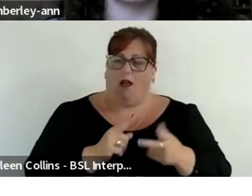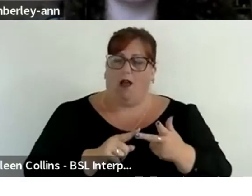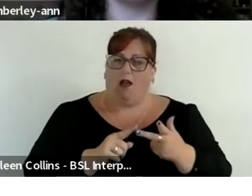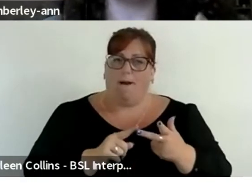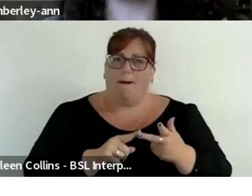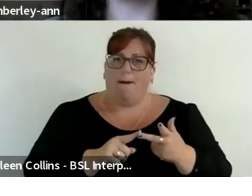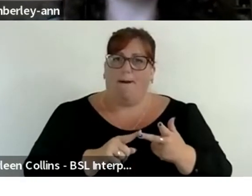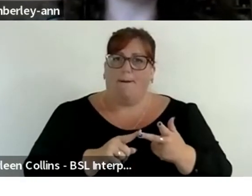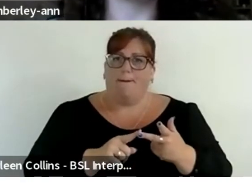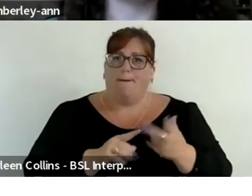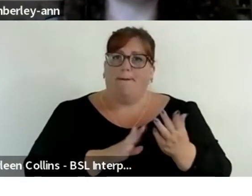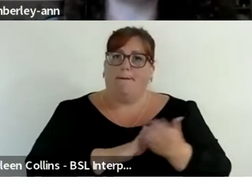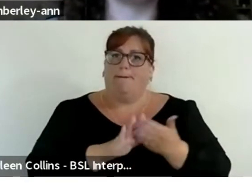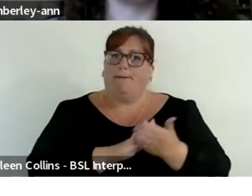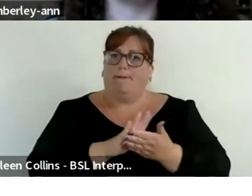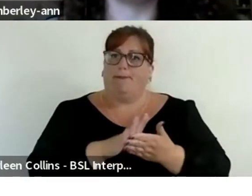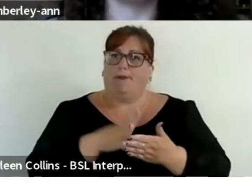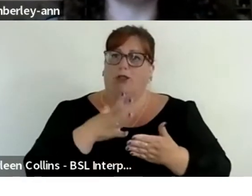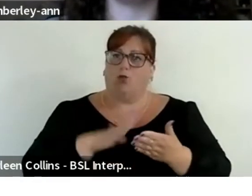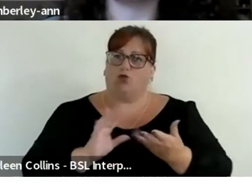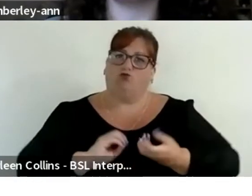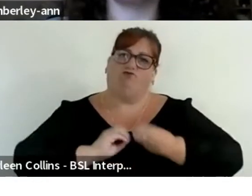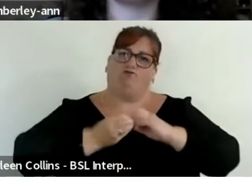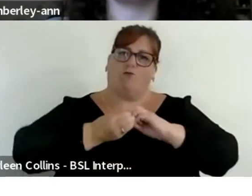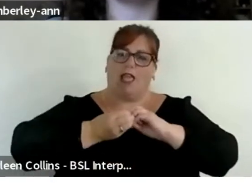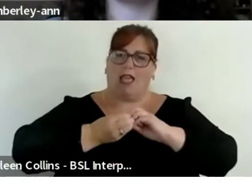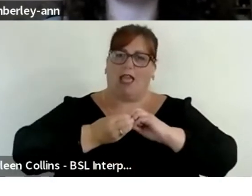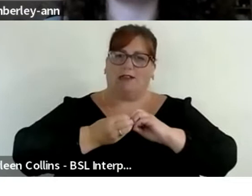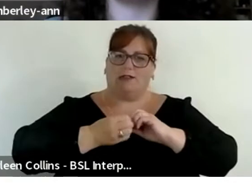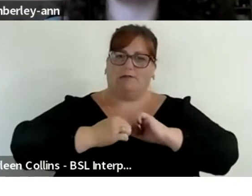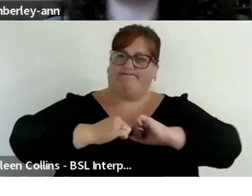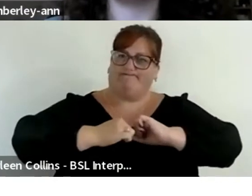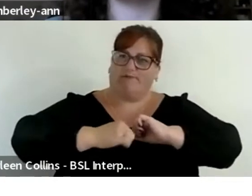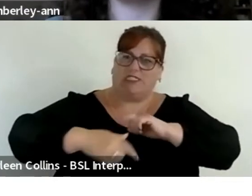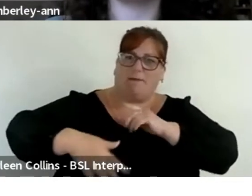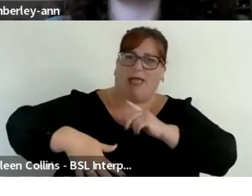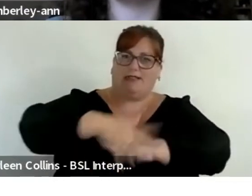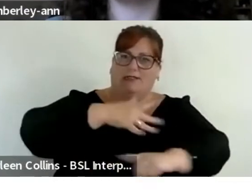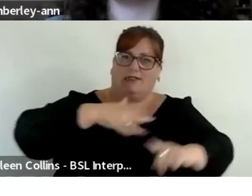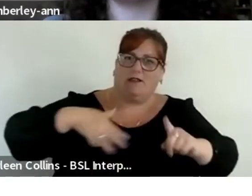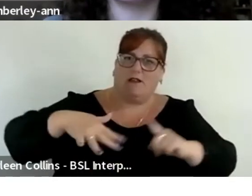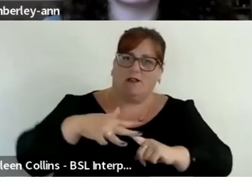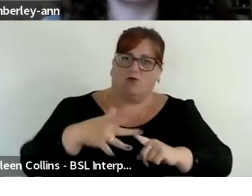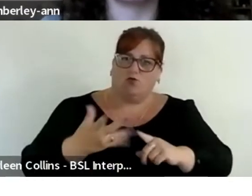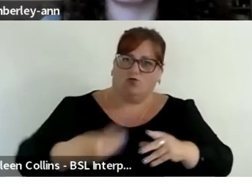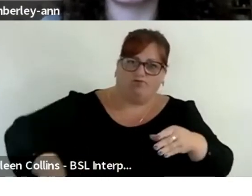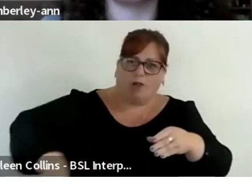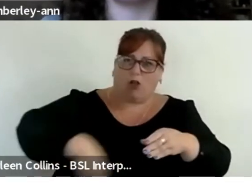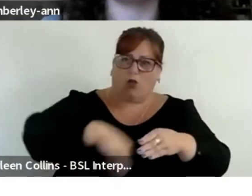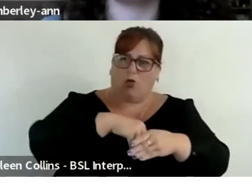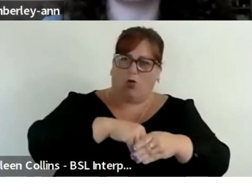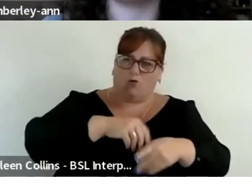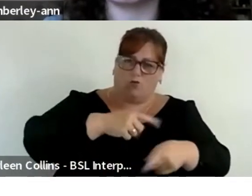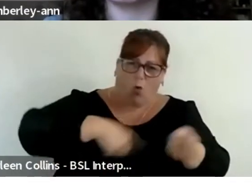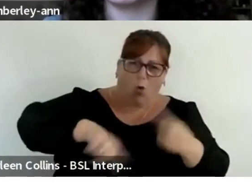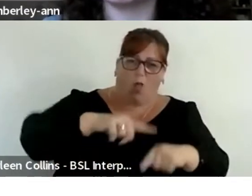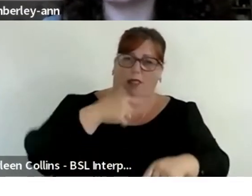where all disabled neurodivergence people are able to feel they belong.